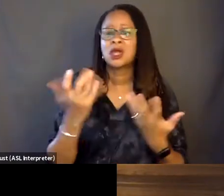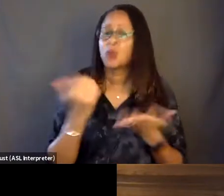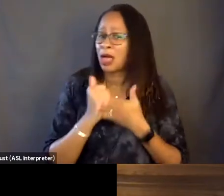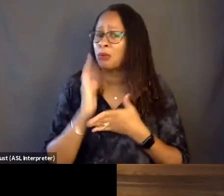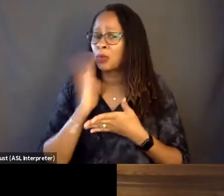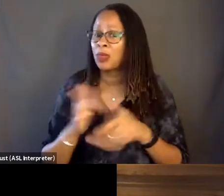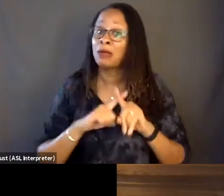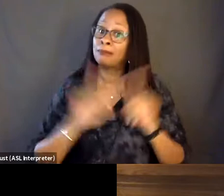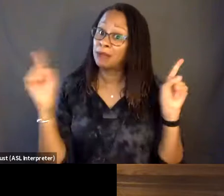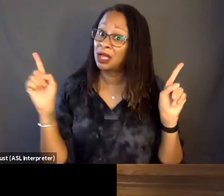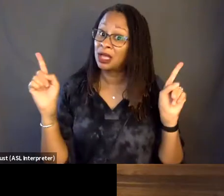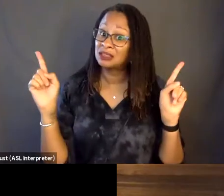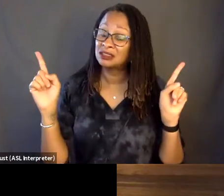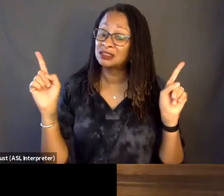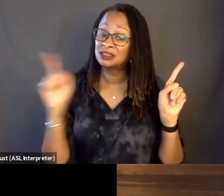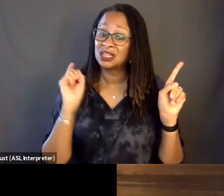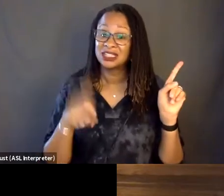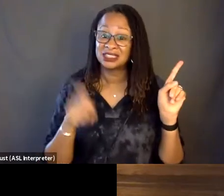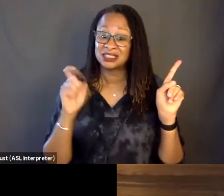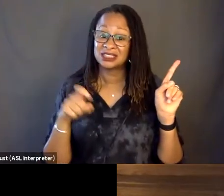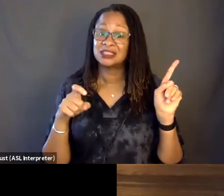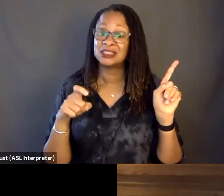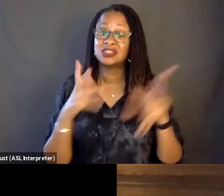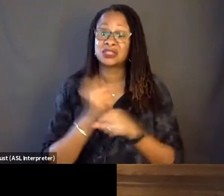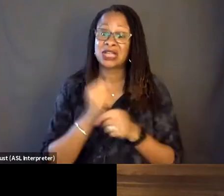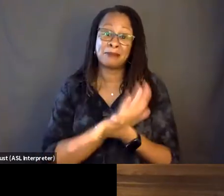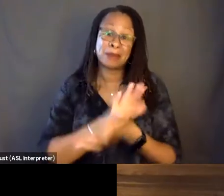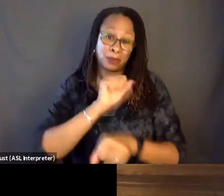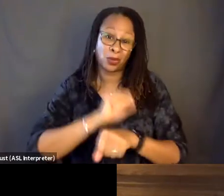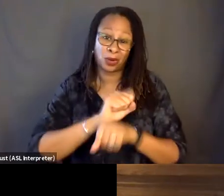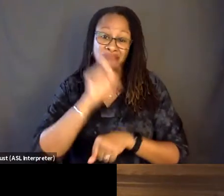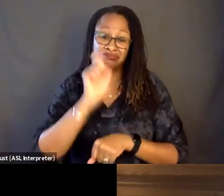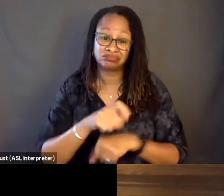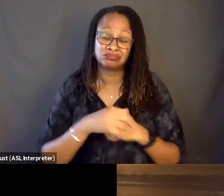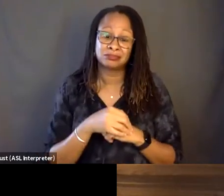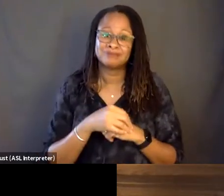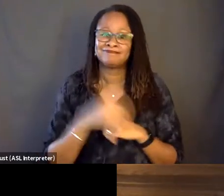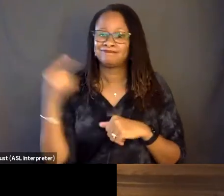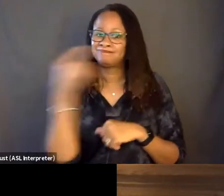But you need to get this paperwork in Istanbul.